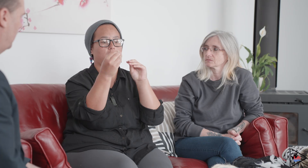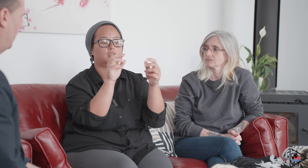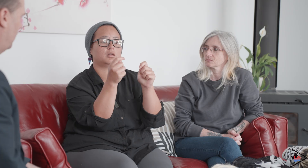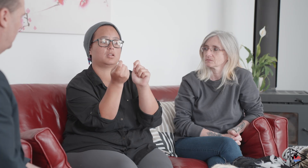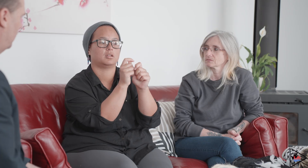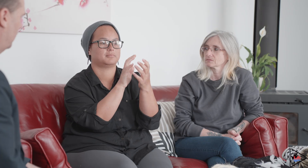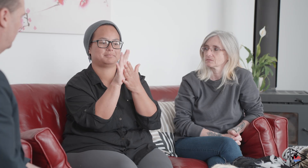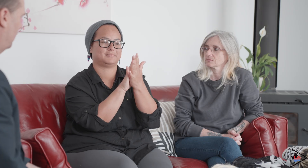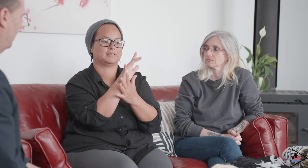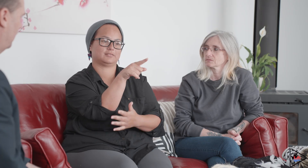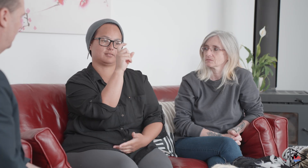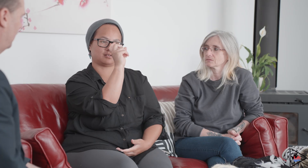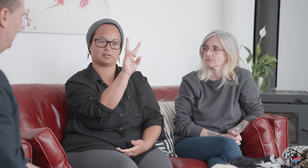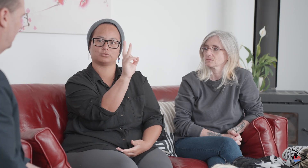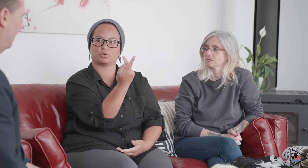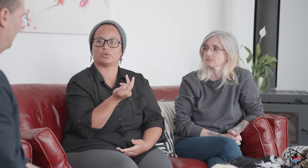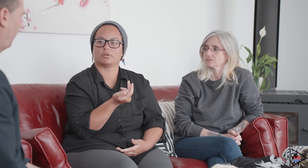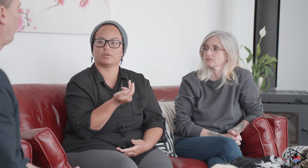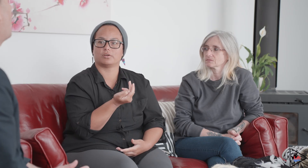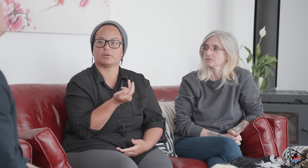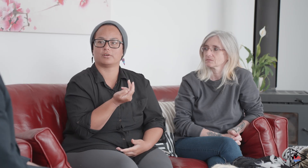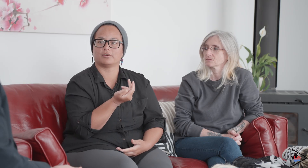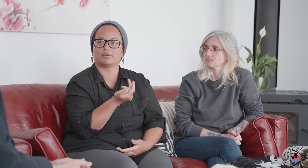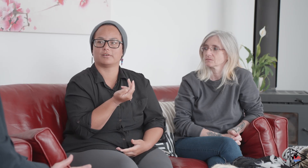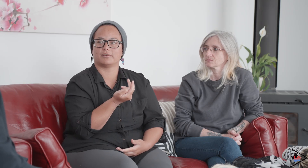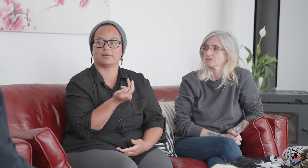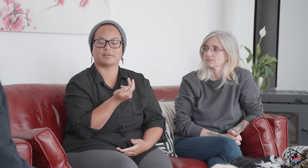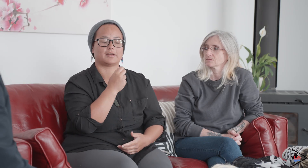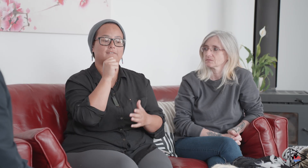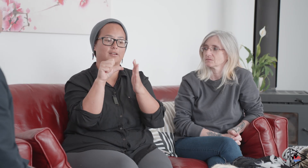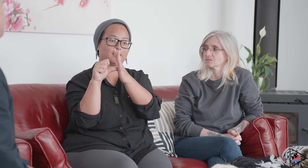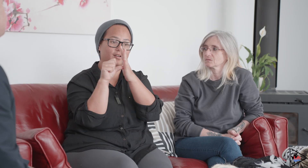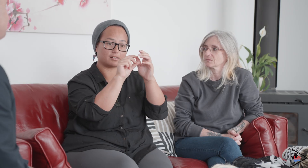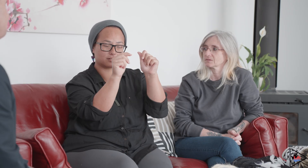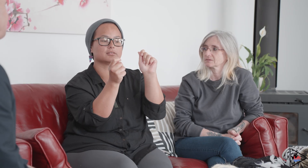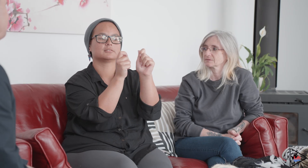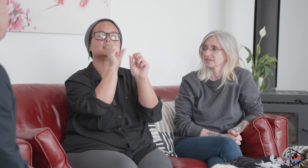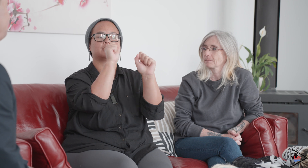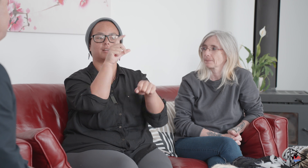they're kept close to each other because otherwise it won't stay. So the tighter you do it, the